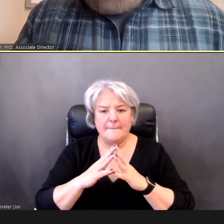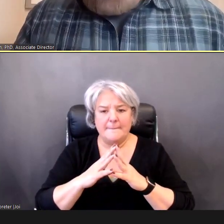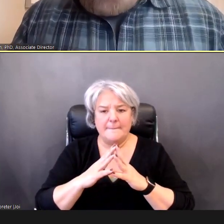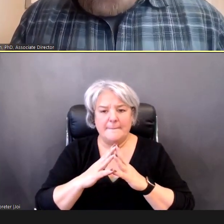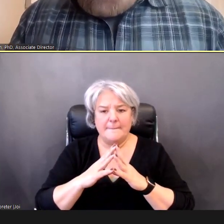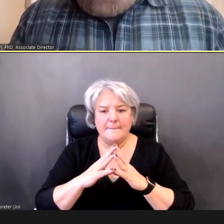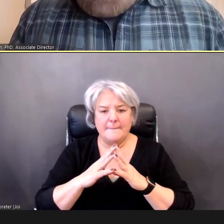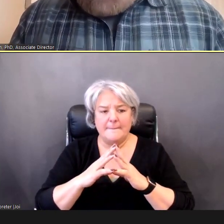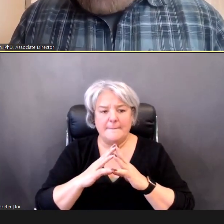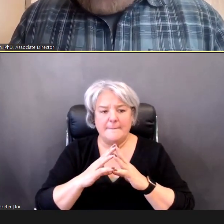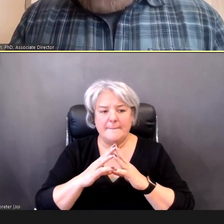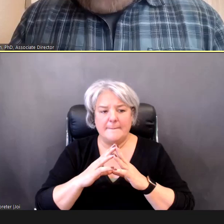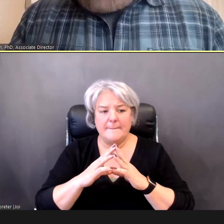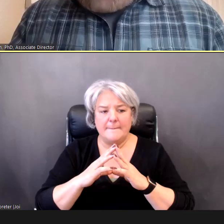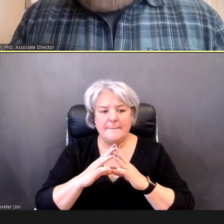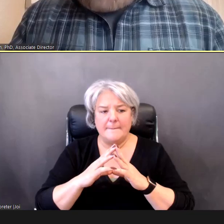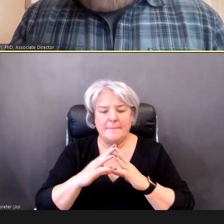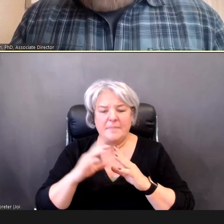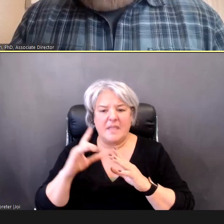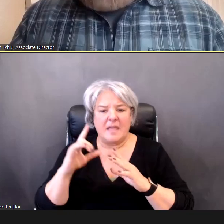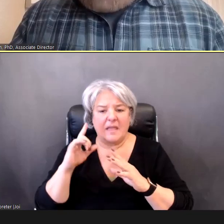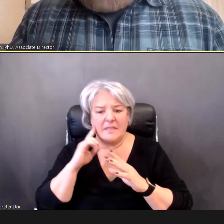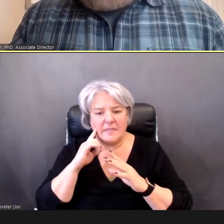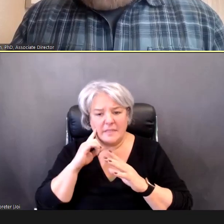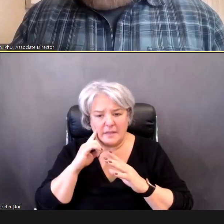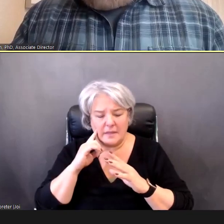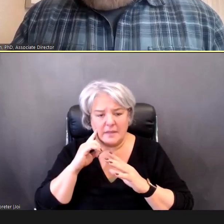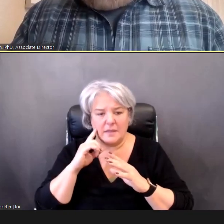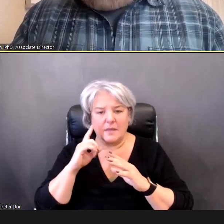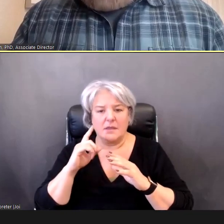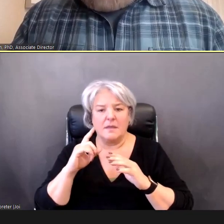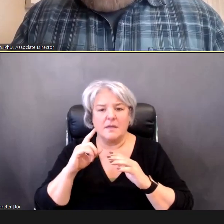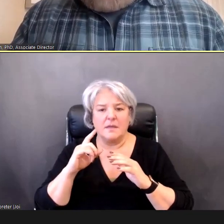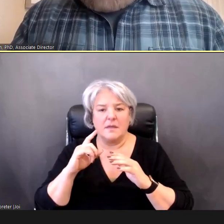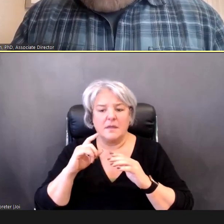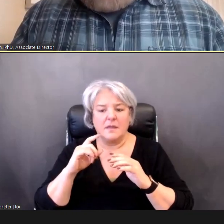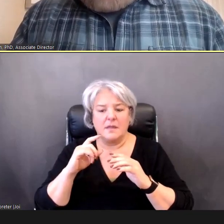and I think what I'd like to do